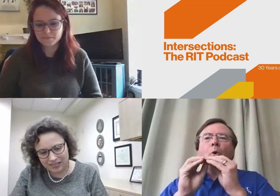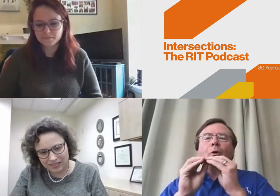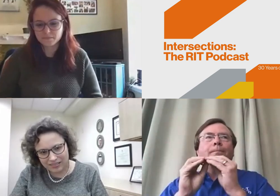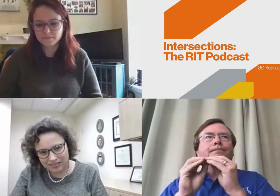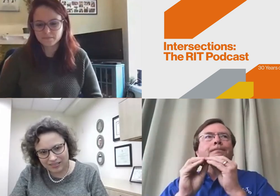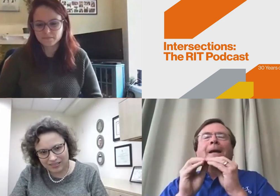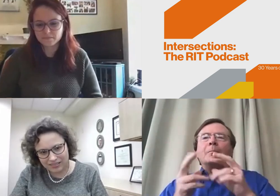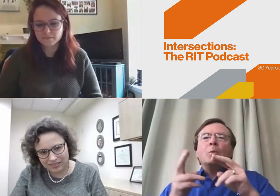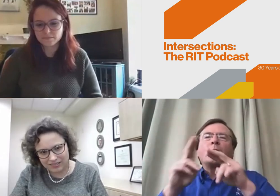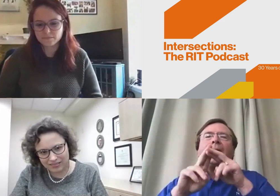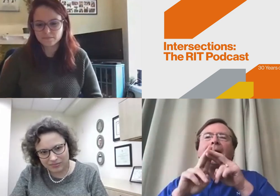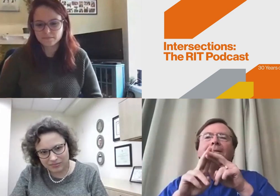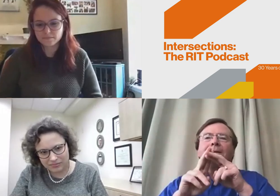gains.